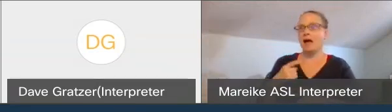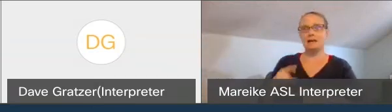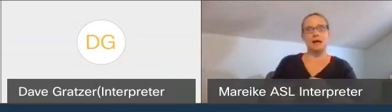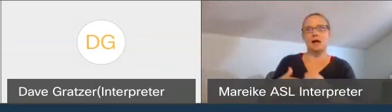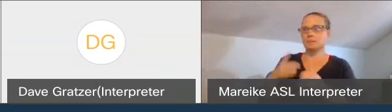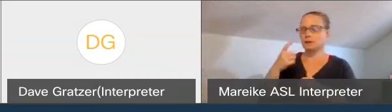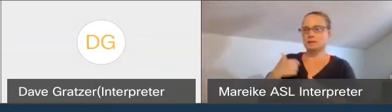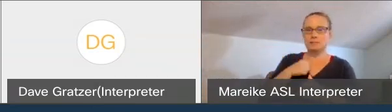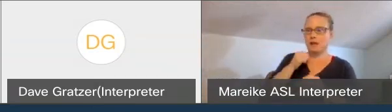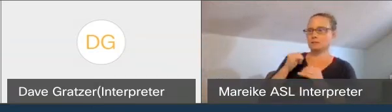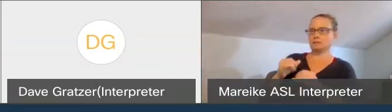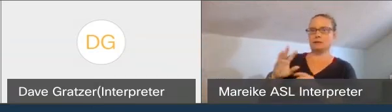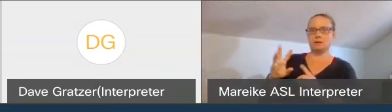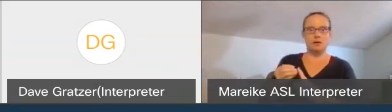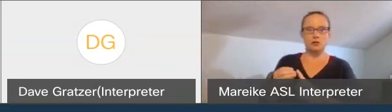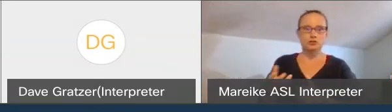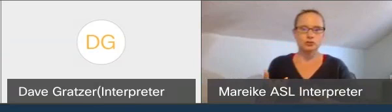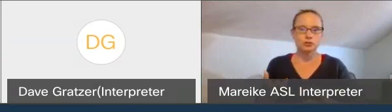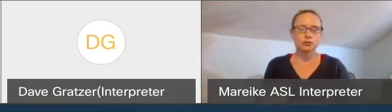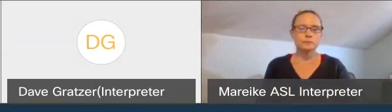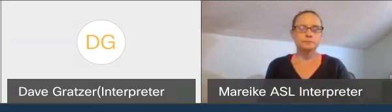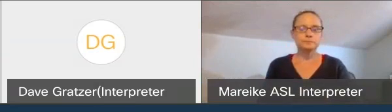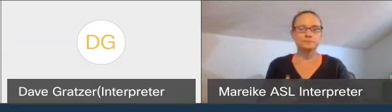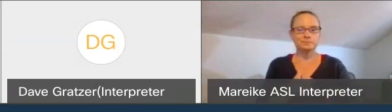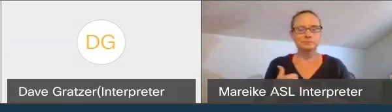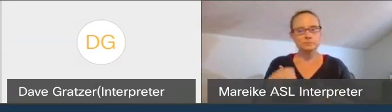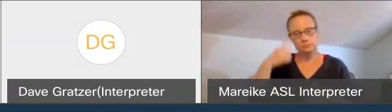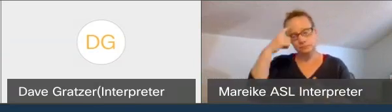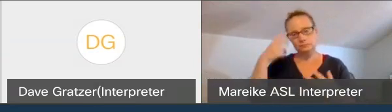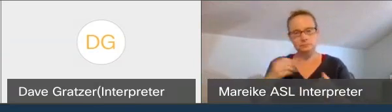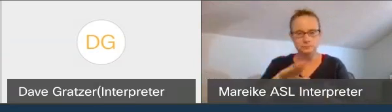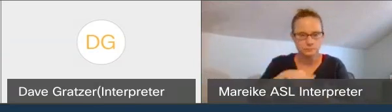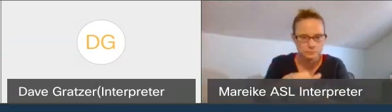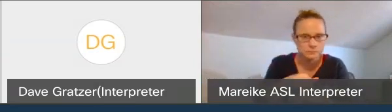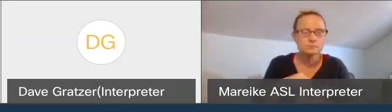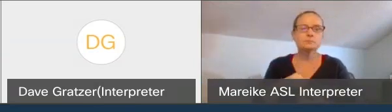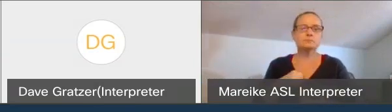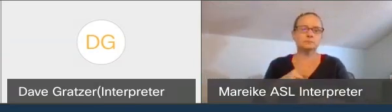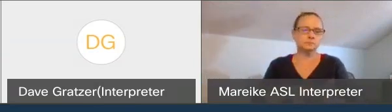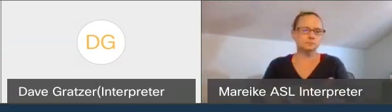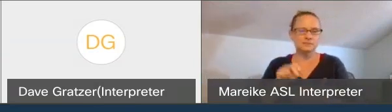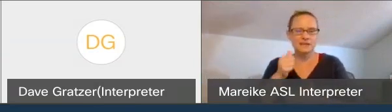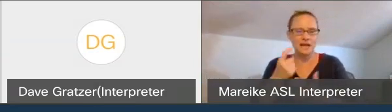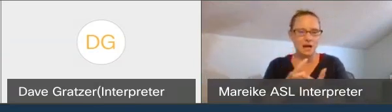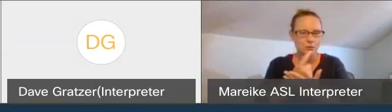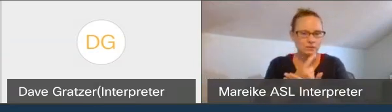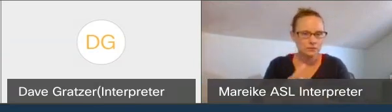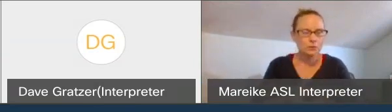Um, we have through our mental health center, we had contracted 10 hours a week before COVID,